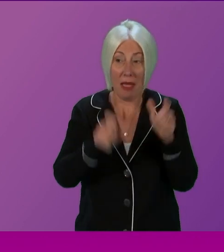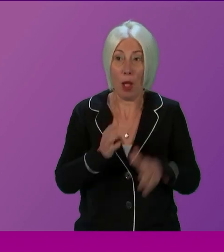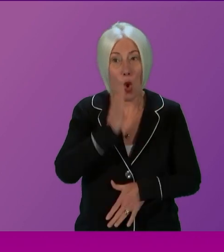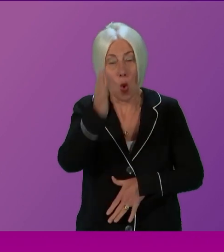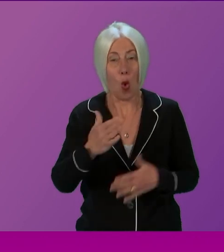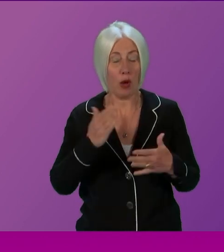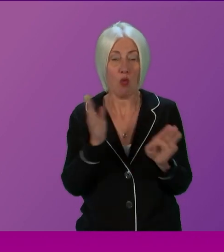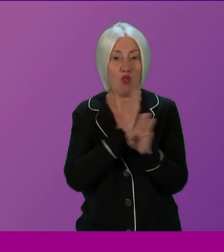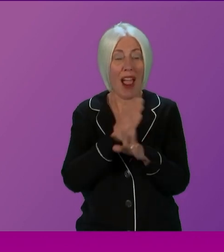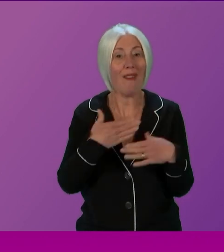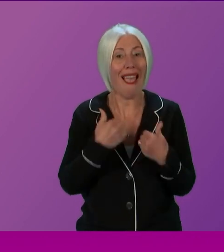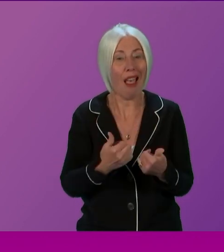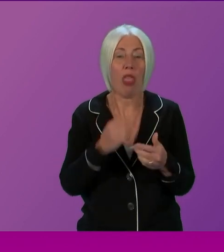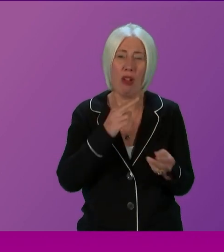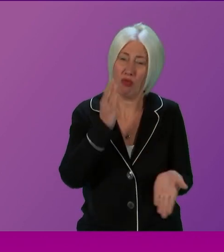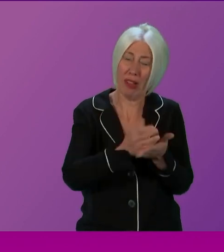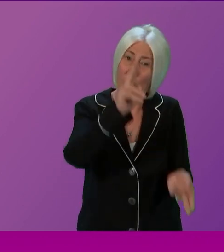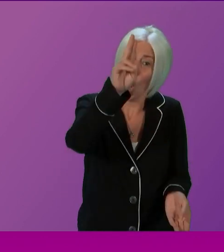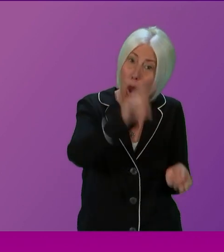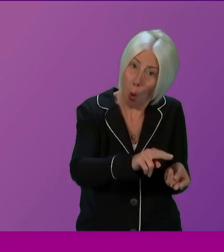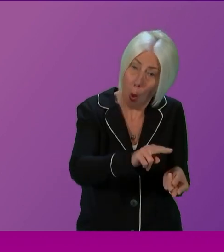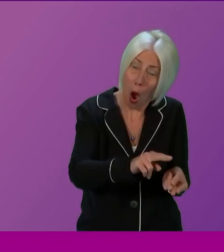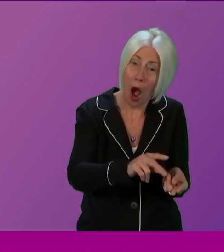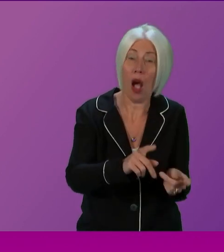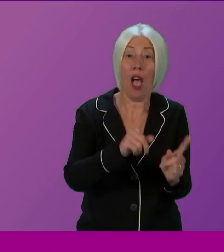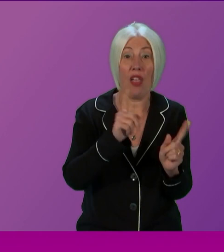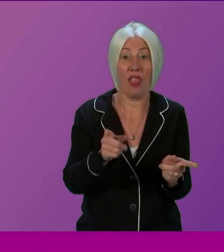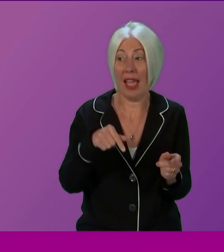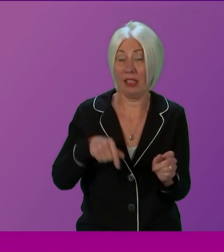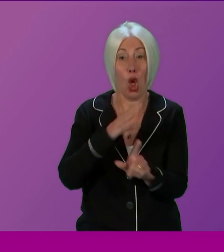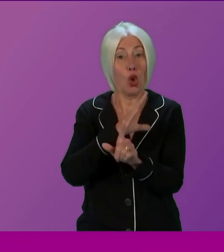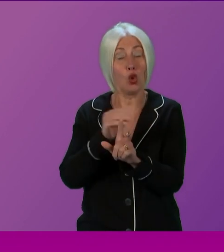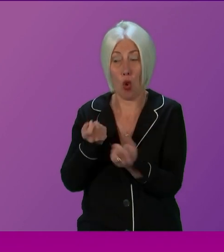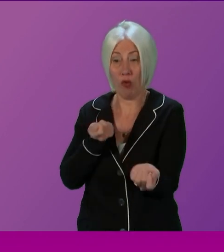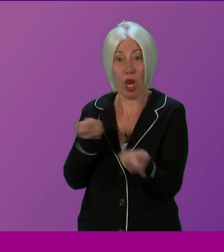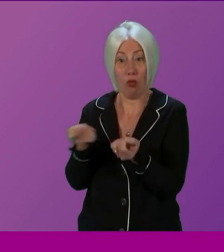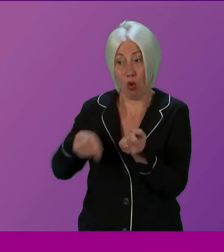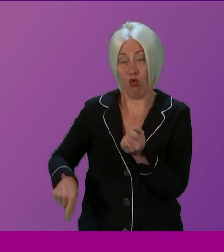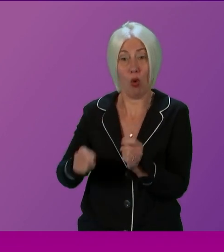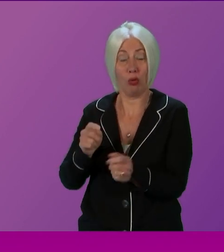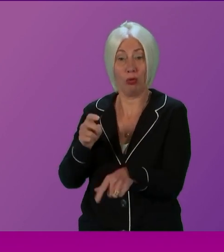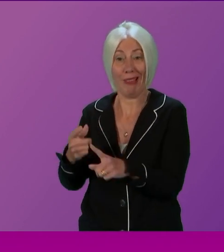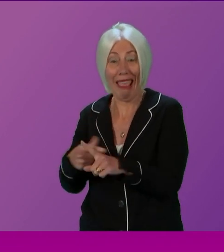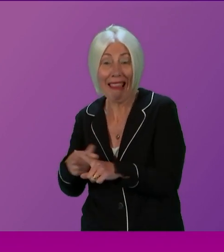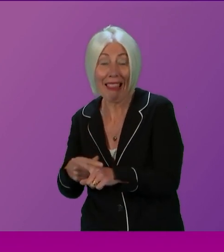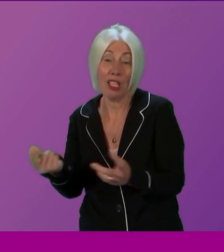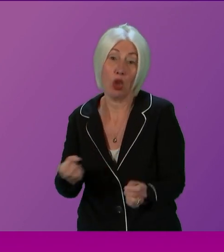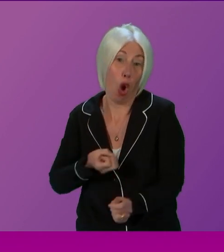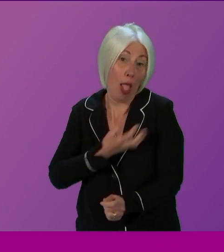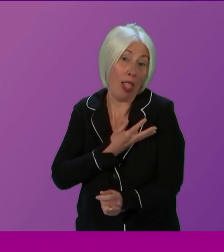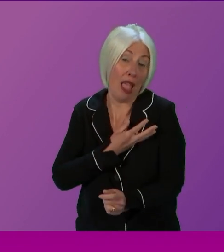care in Scotland is significantly lower than the number in Tory-run England or Labour-run Wales. We